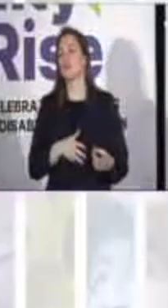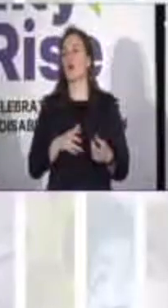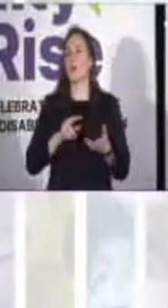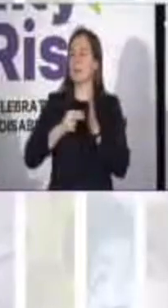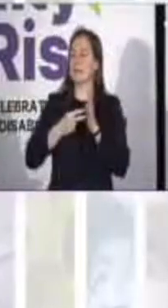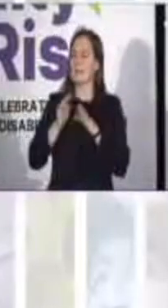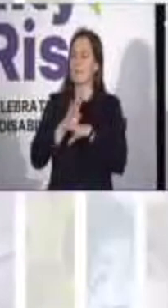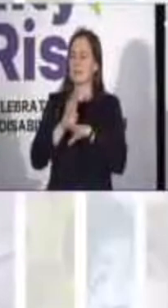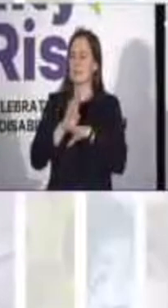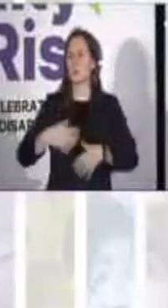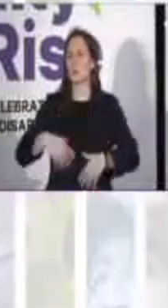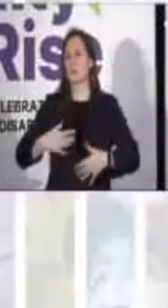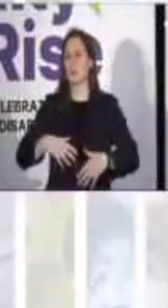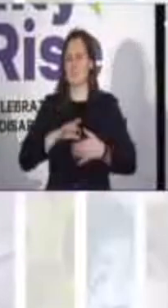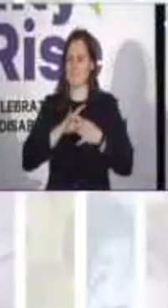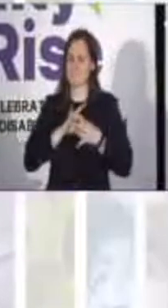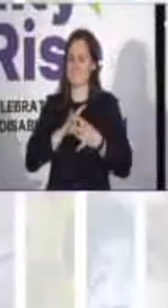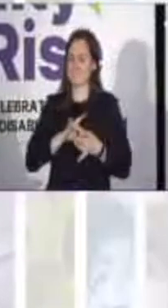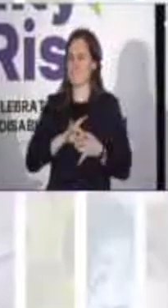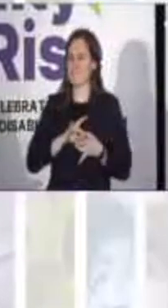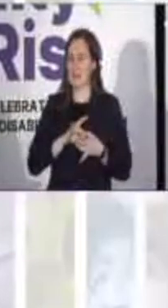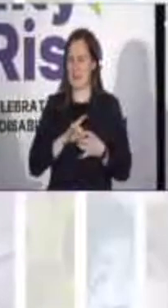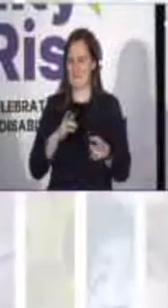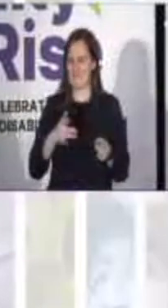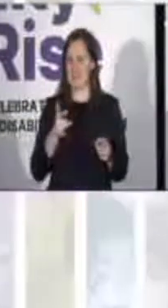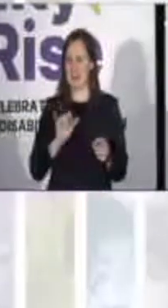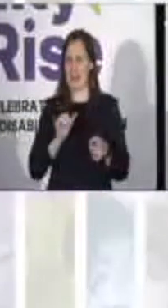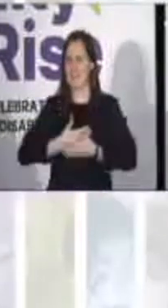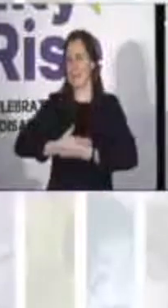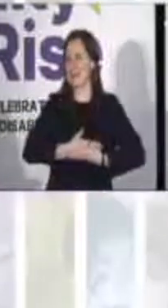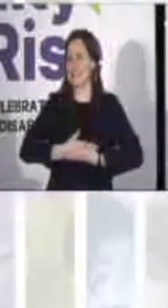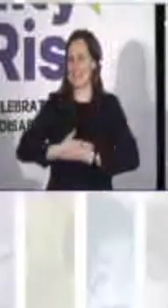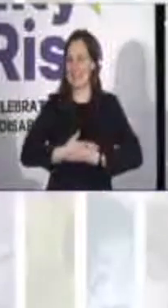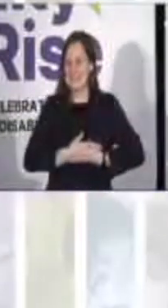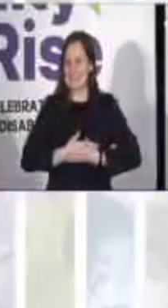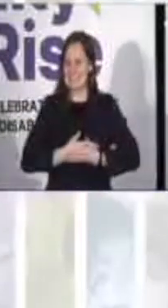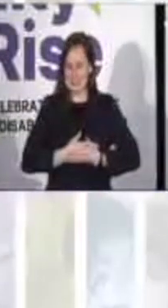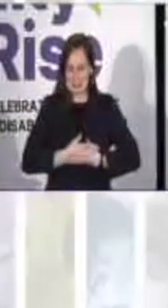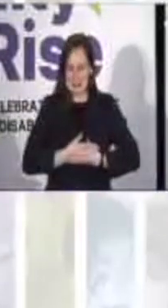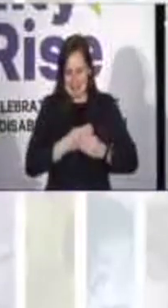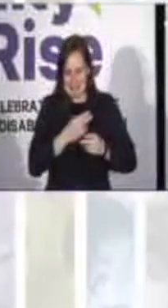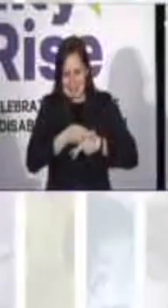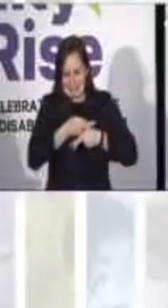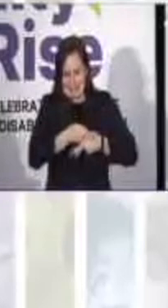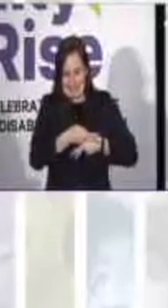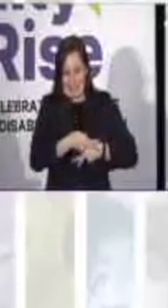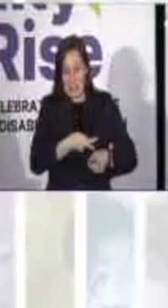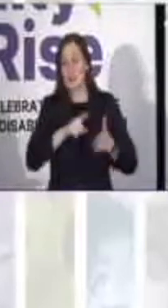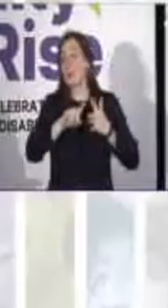IT IS LIKE YOUR BABY. IN FACT, I STARTED THIS BUSINESS WHEN I HAD MY BABY CRAWLING AROUND MY FEET.